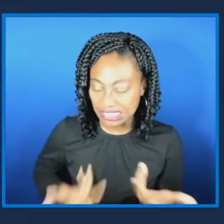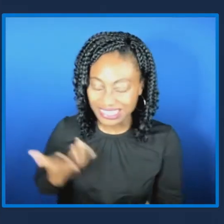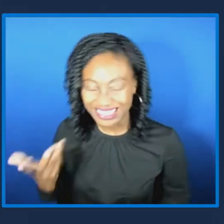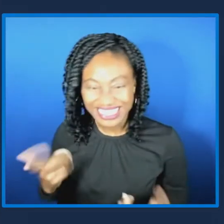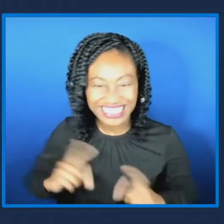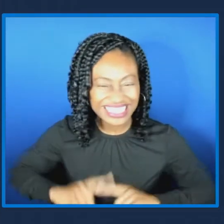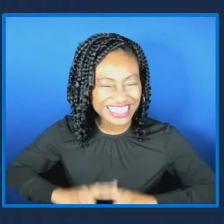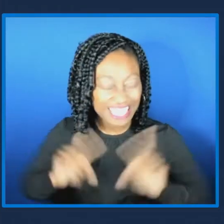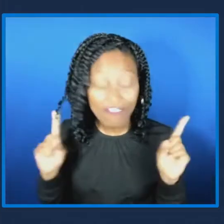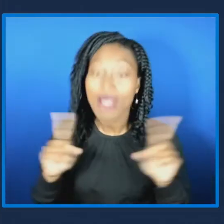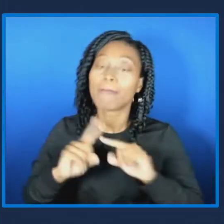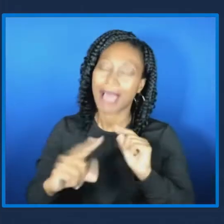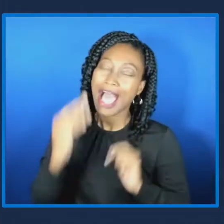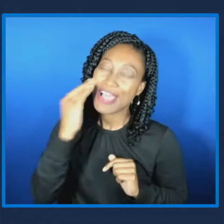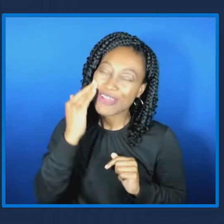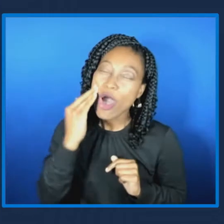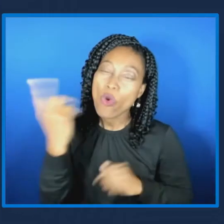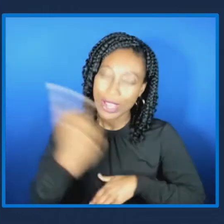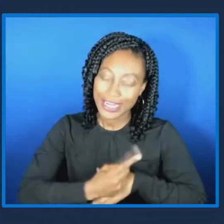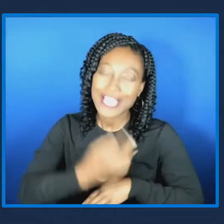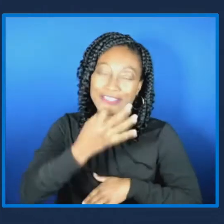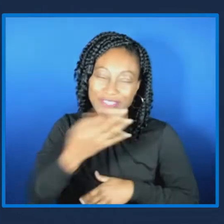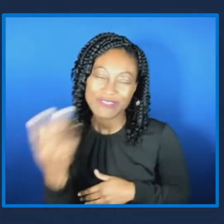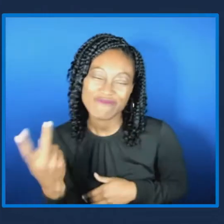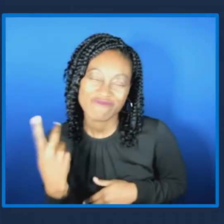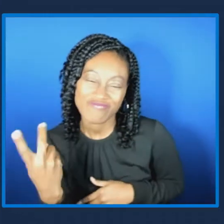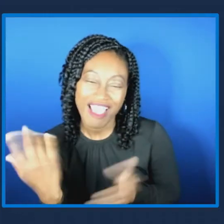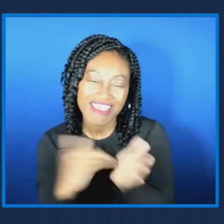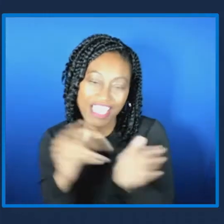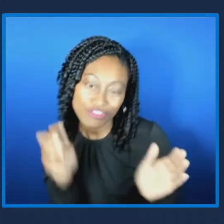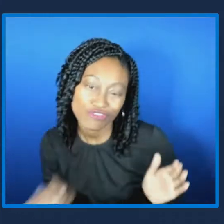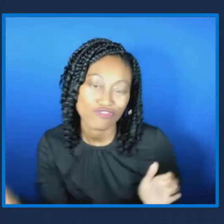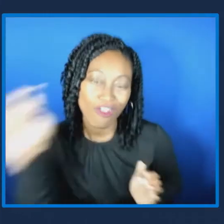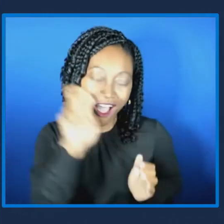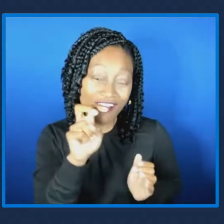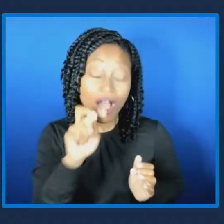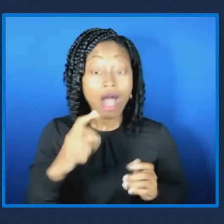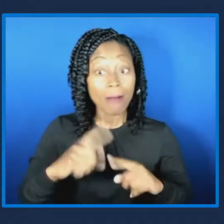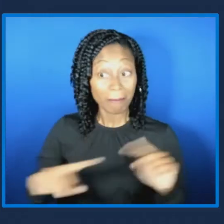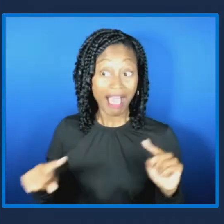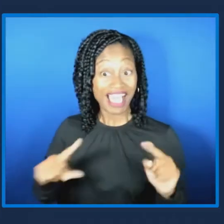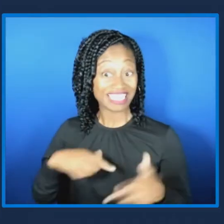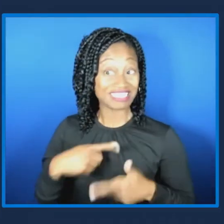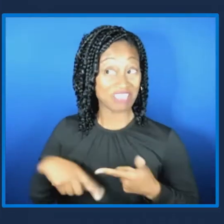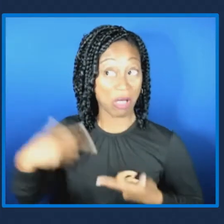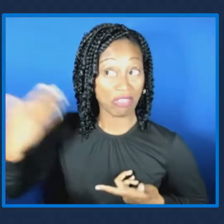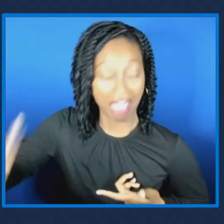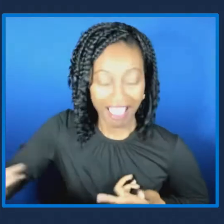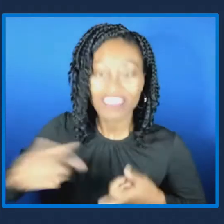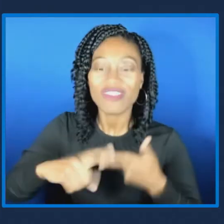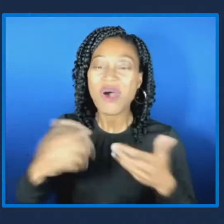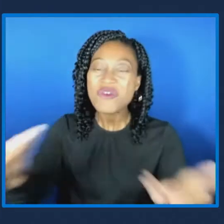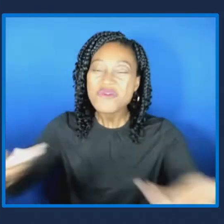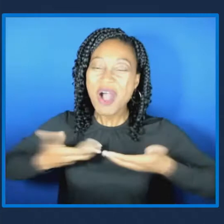will be roaming the globe again. But until then, Lizzie welcome. Do you mind sharing a visual description?